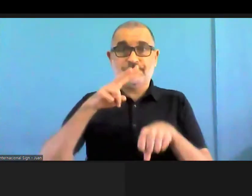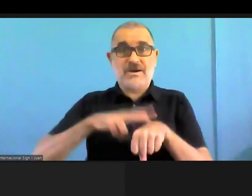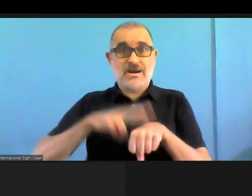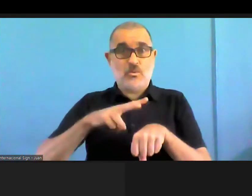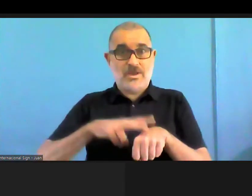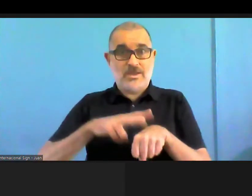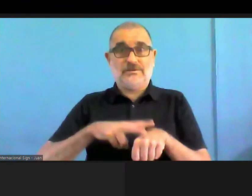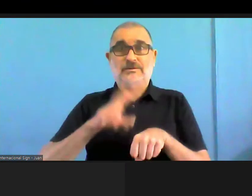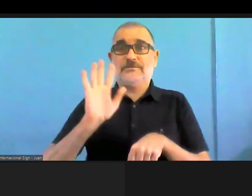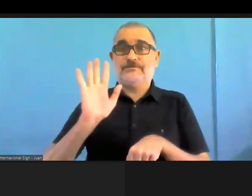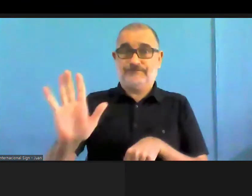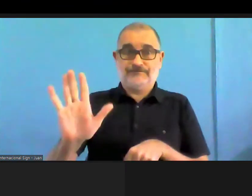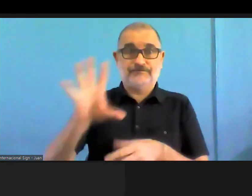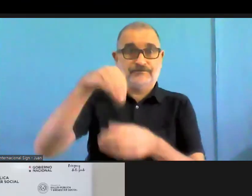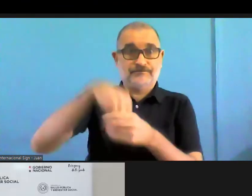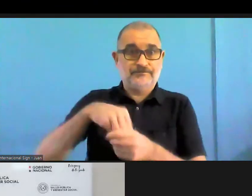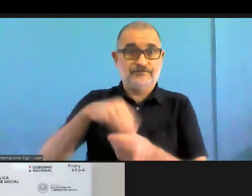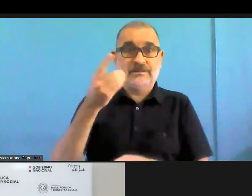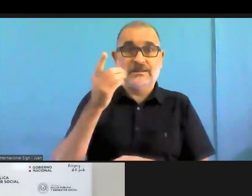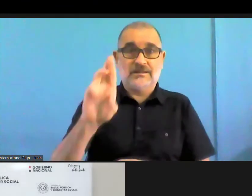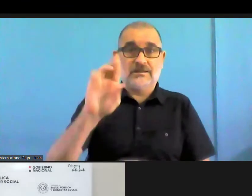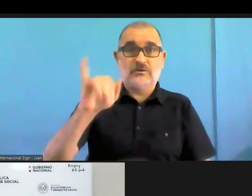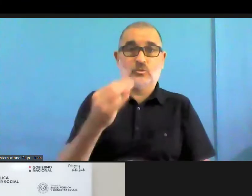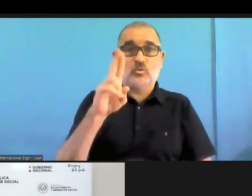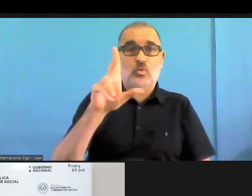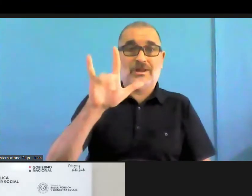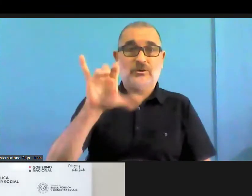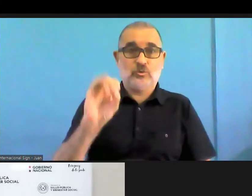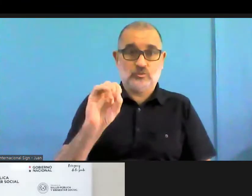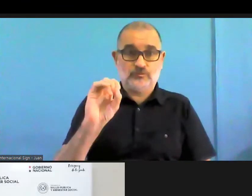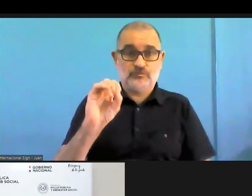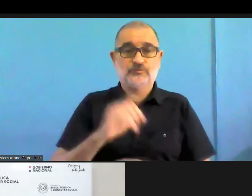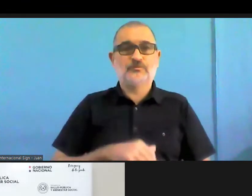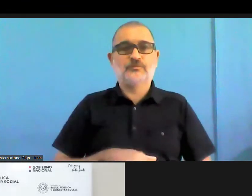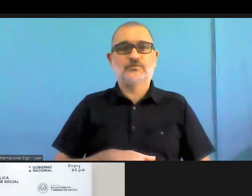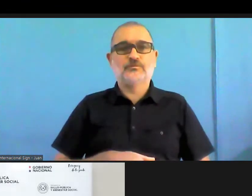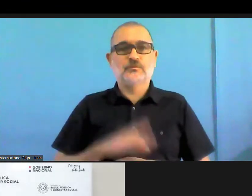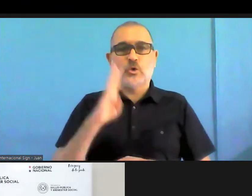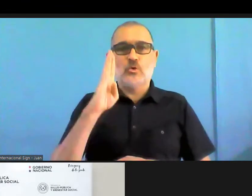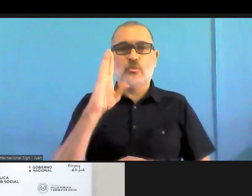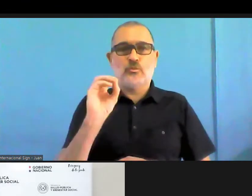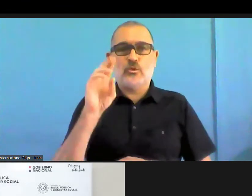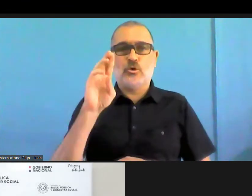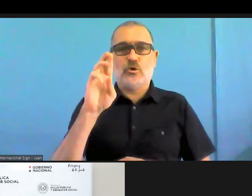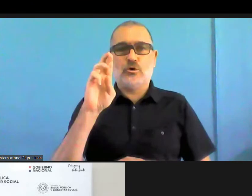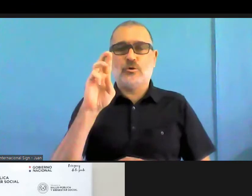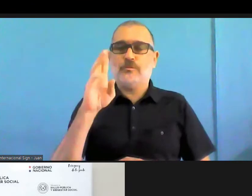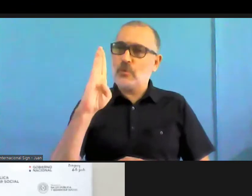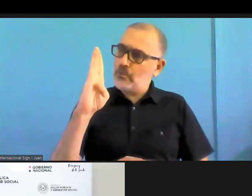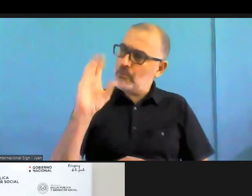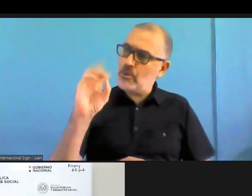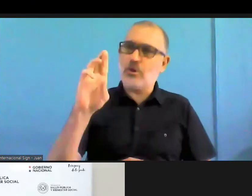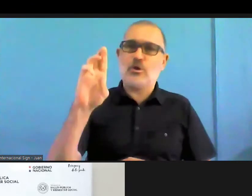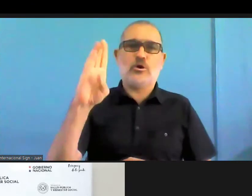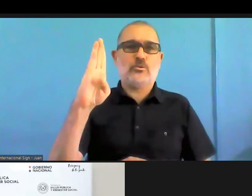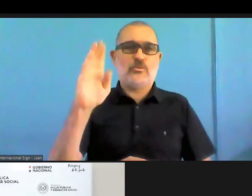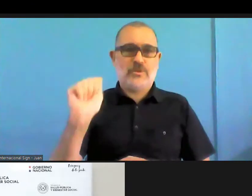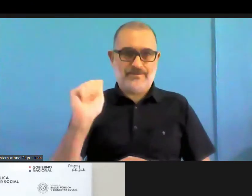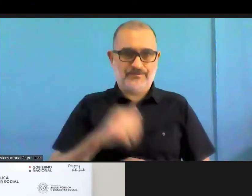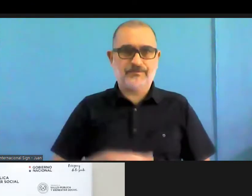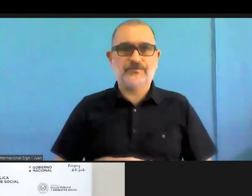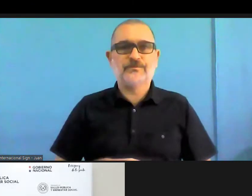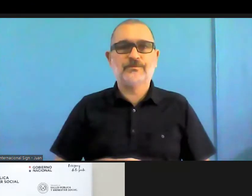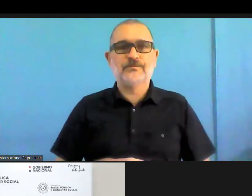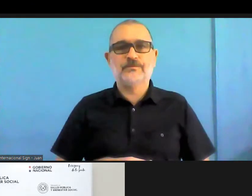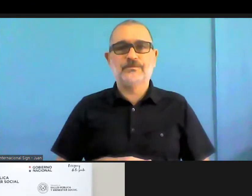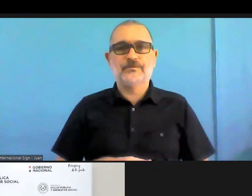he has been leading his country's efforts to tackle the